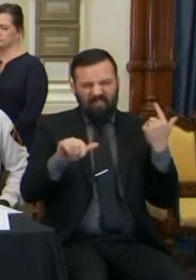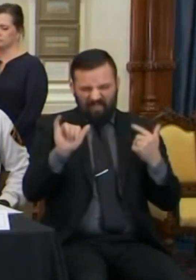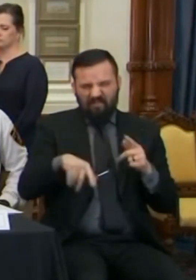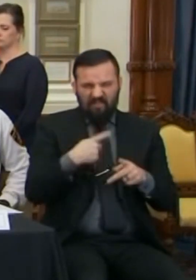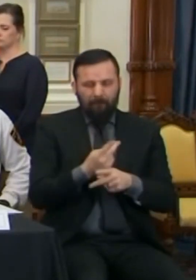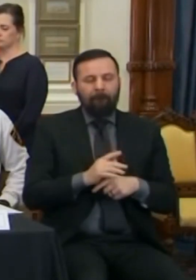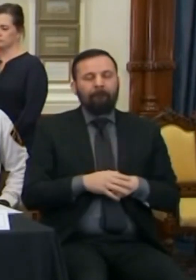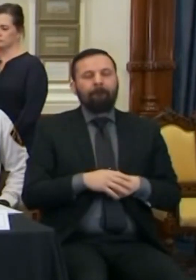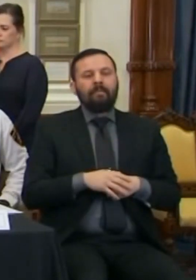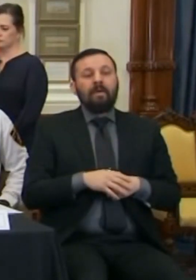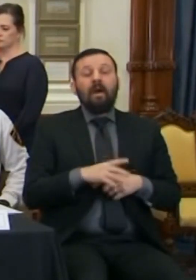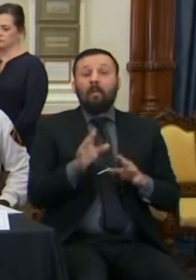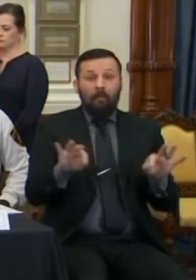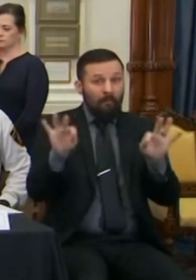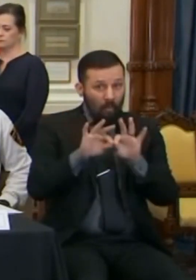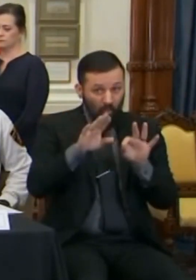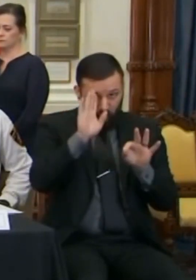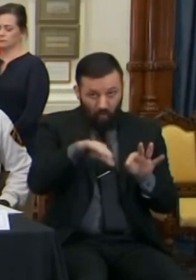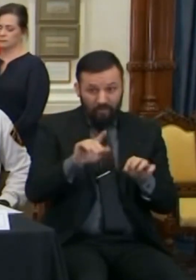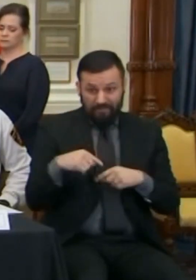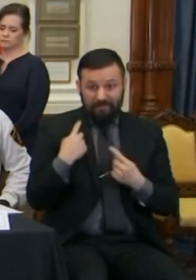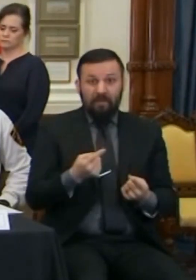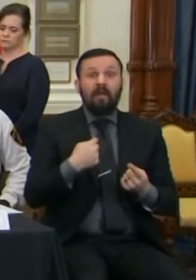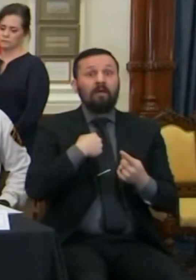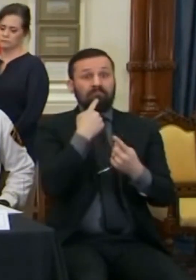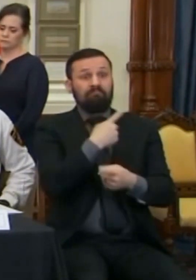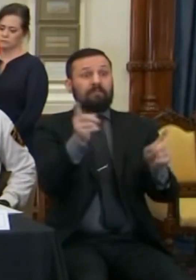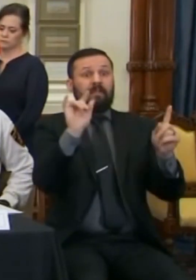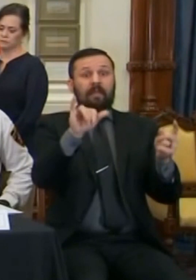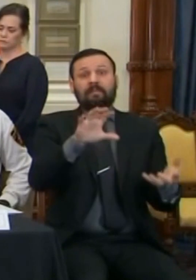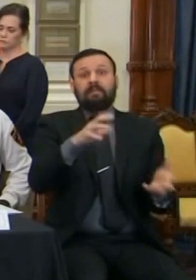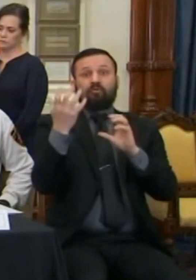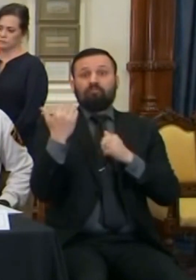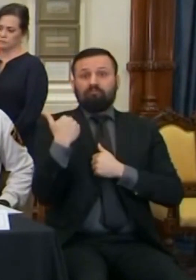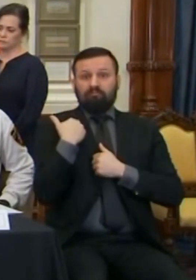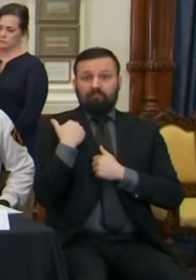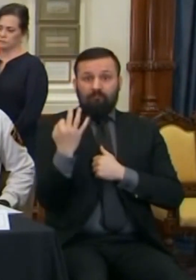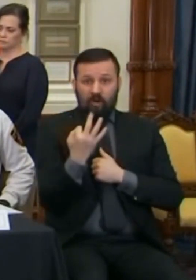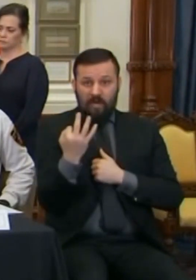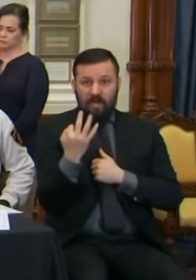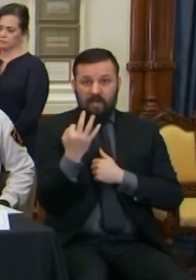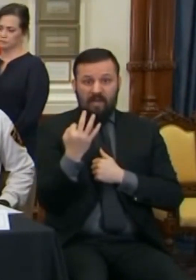to know that since I made my disaster declaration last Friday the facts in the